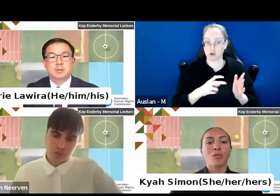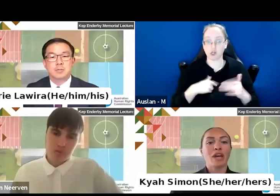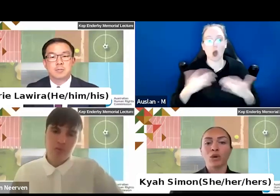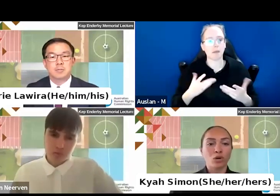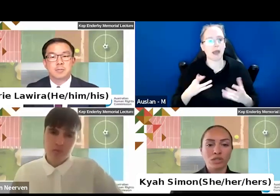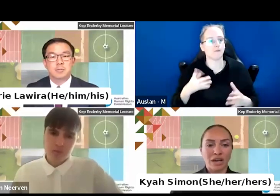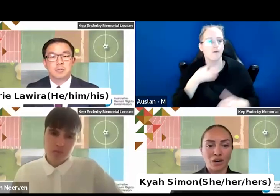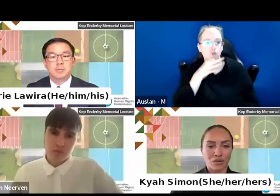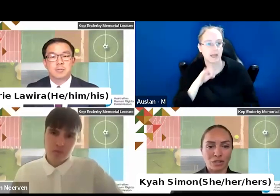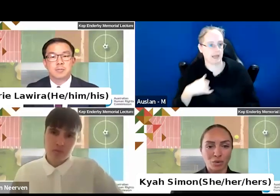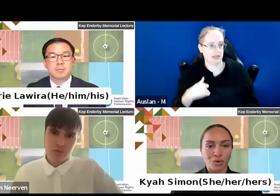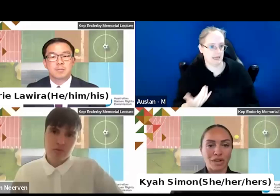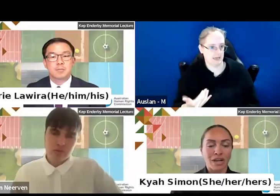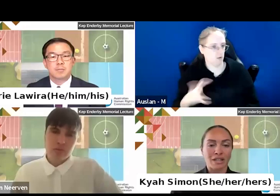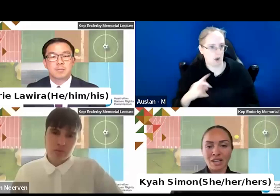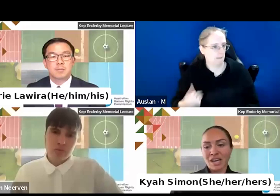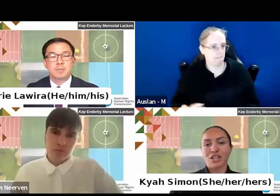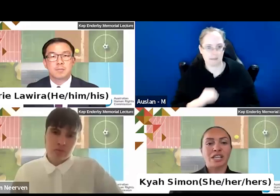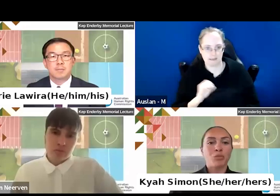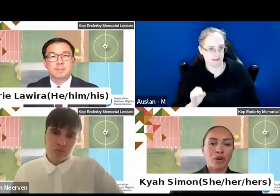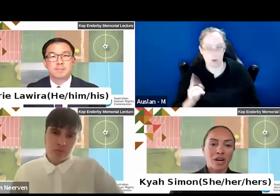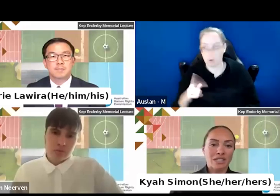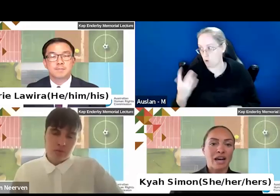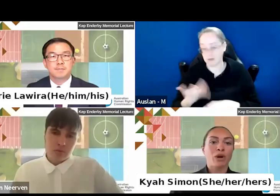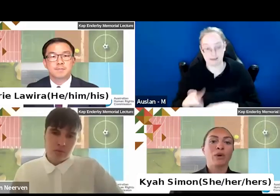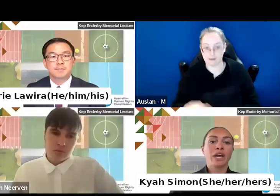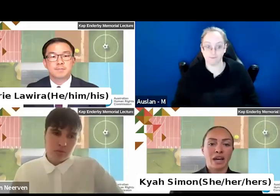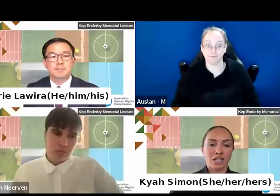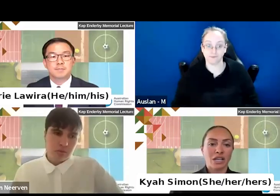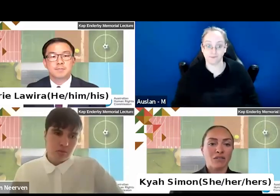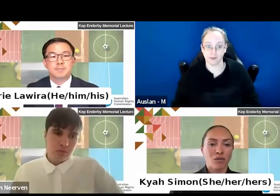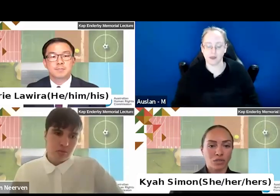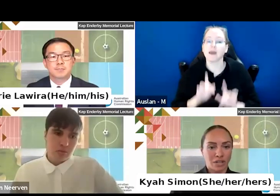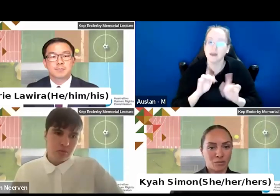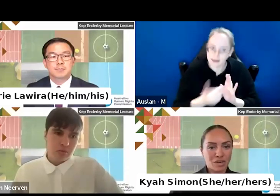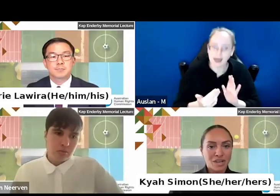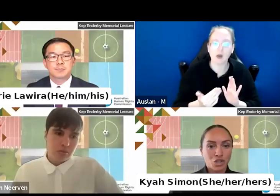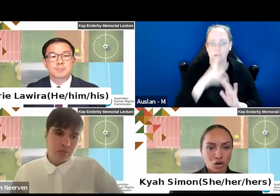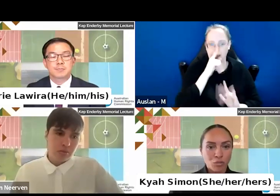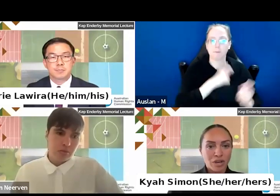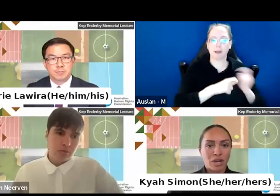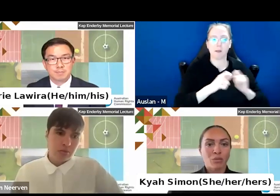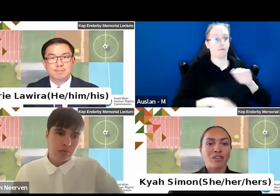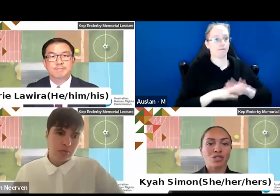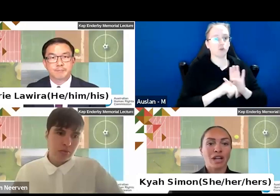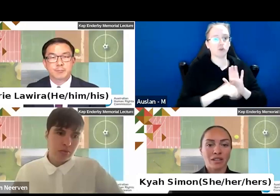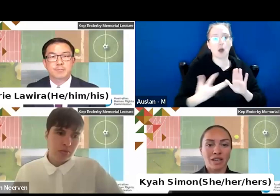and we all did that across the and you see a product now where we can actually have a full time job in being a professional athlete.